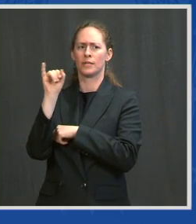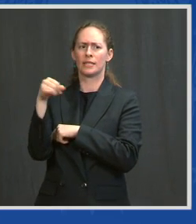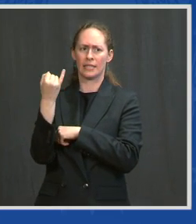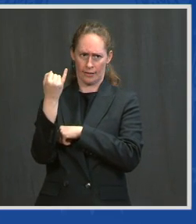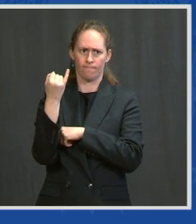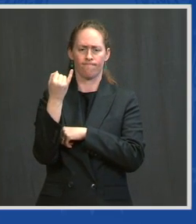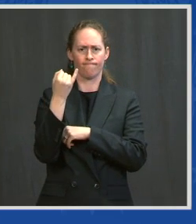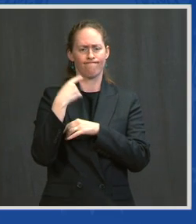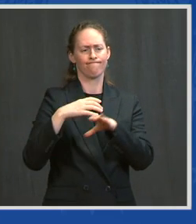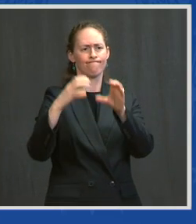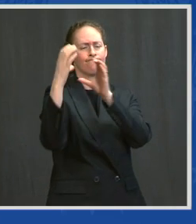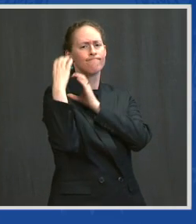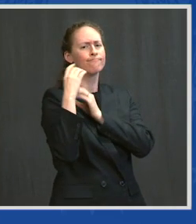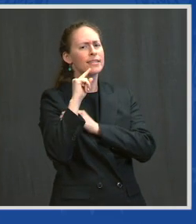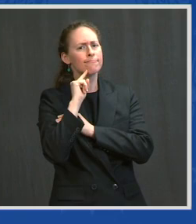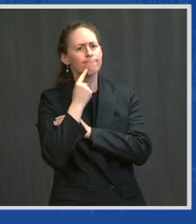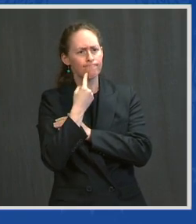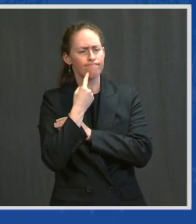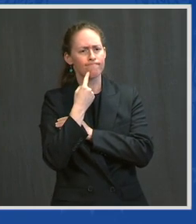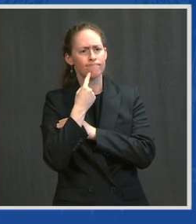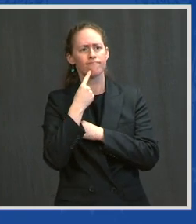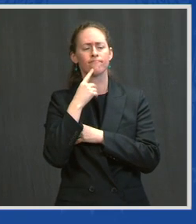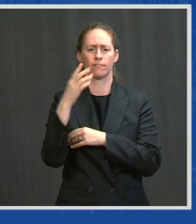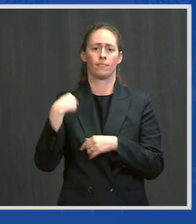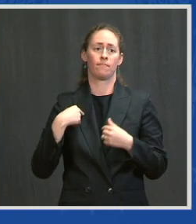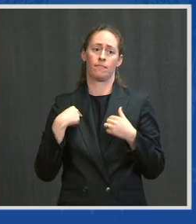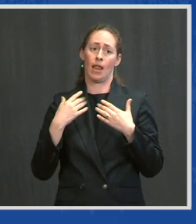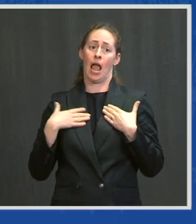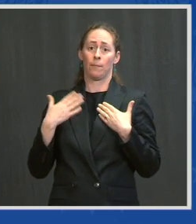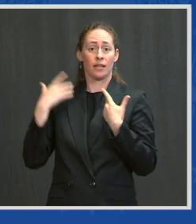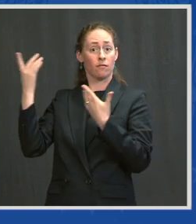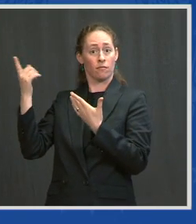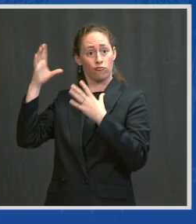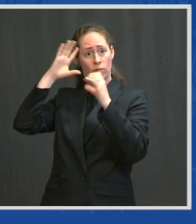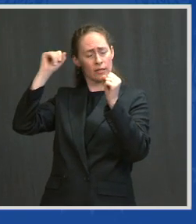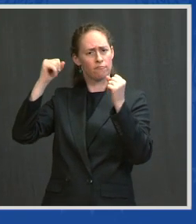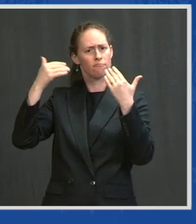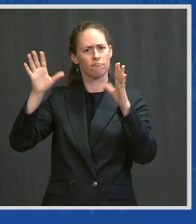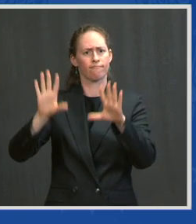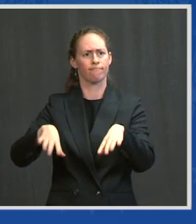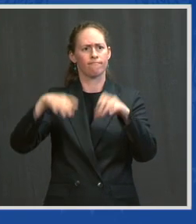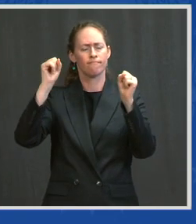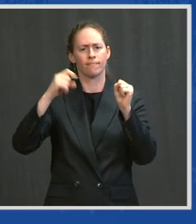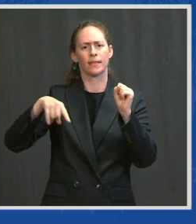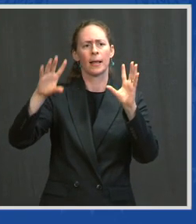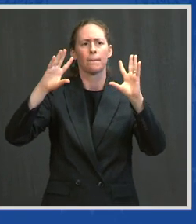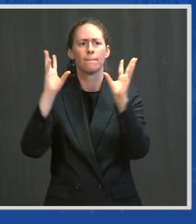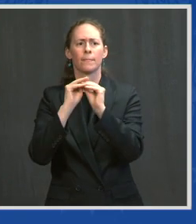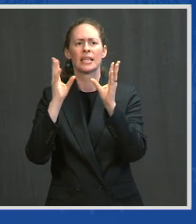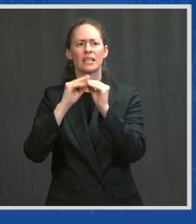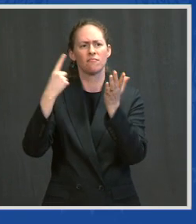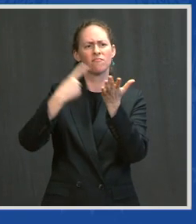I'm glad the President brought us together today to discuss a subject of such importance to the public we serve.